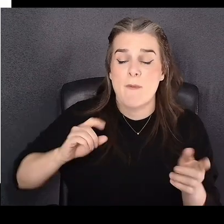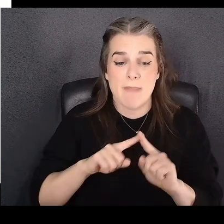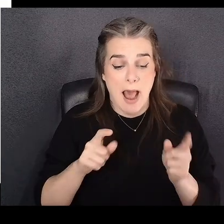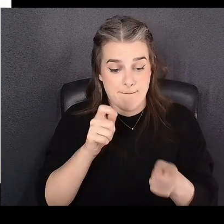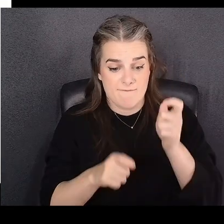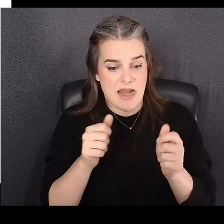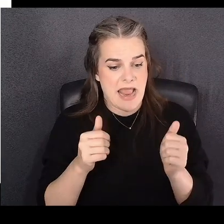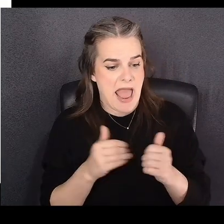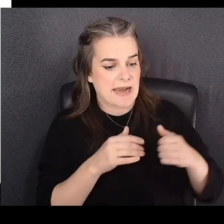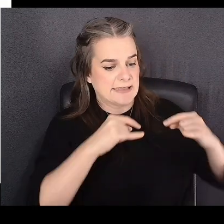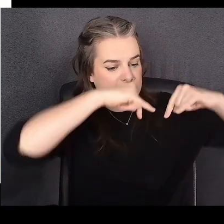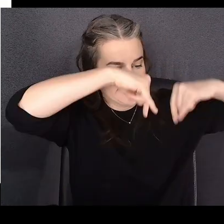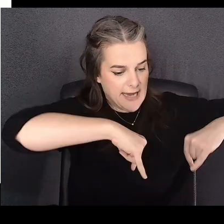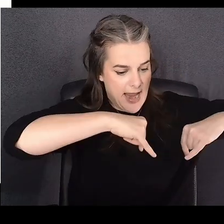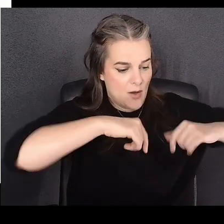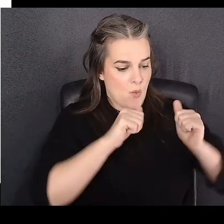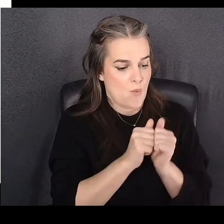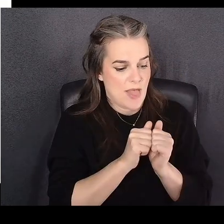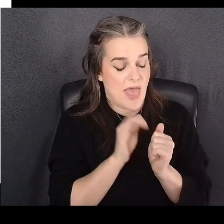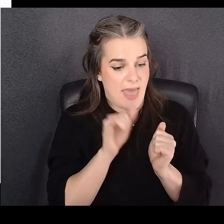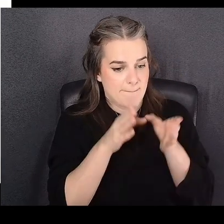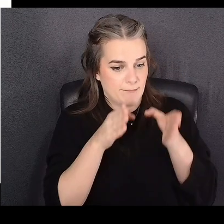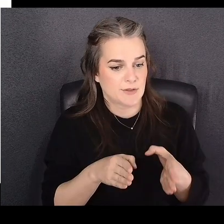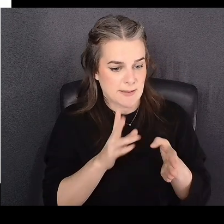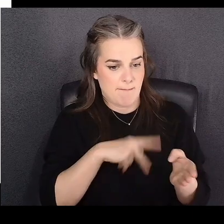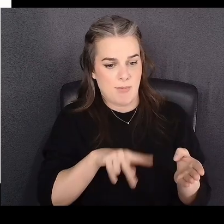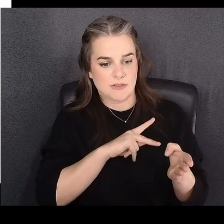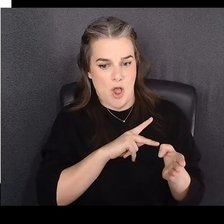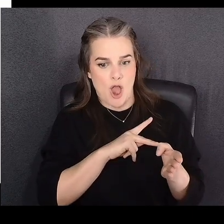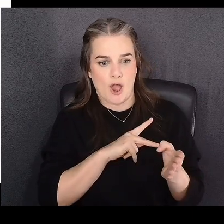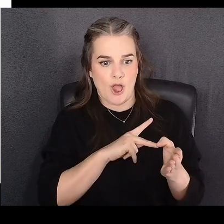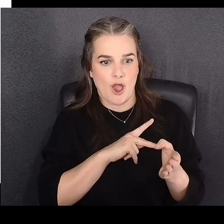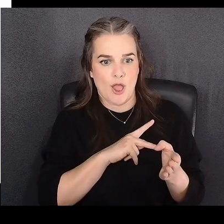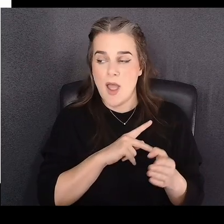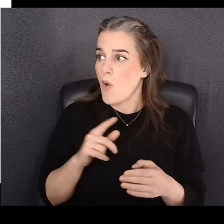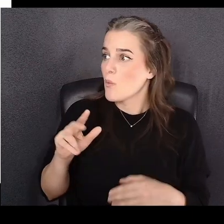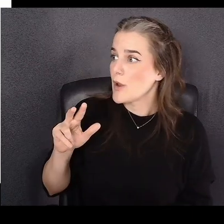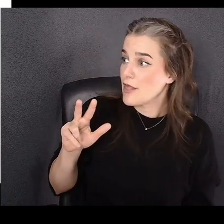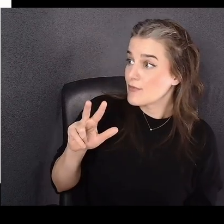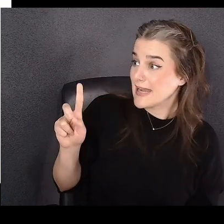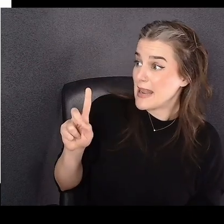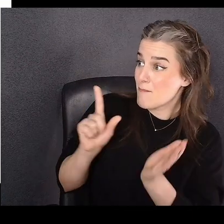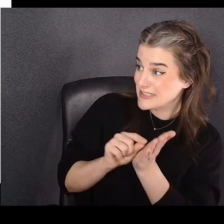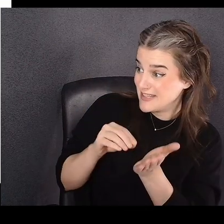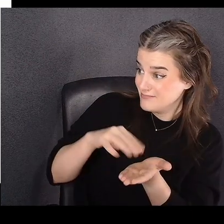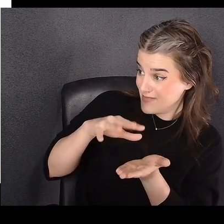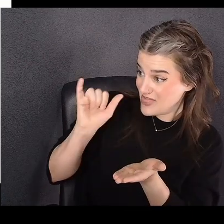And it was this person's personal-- I think we 3D printed those-- Yeah, so I feel,